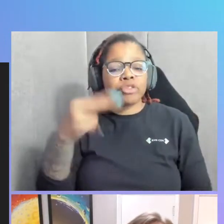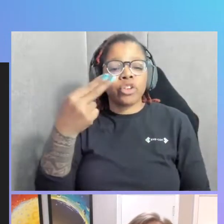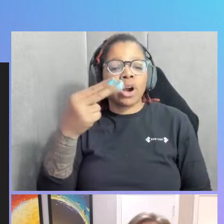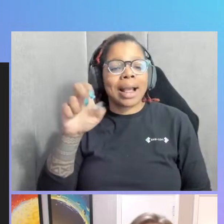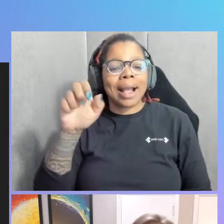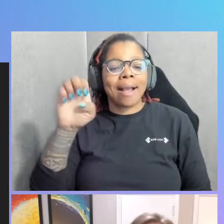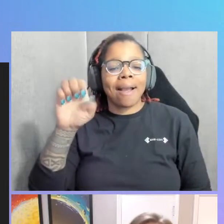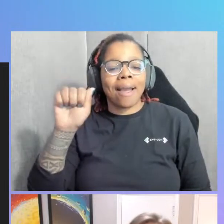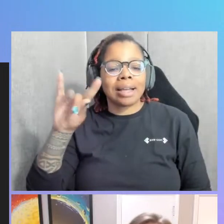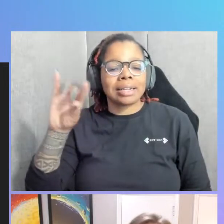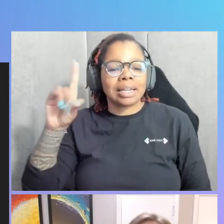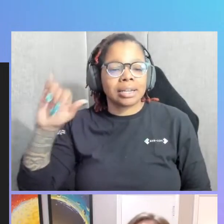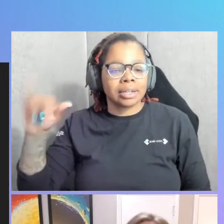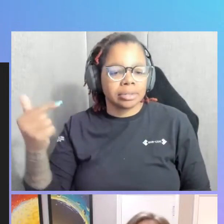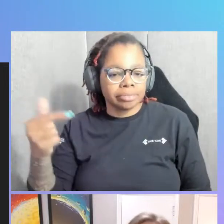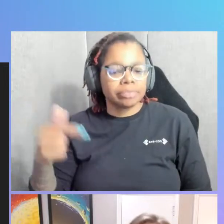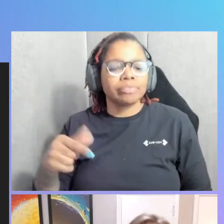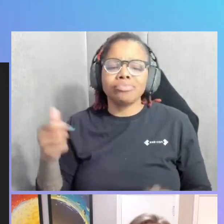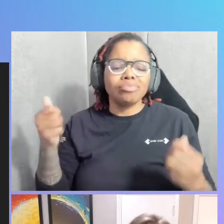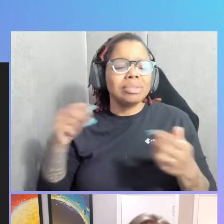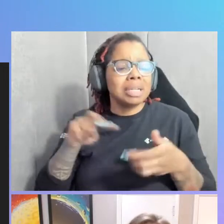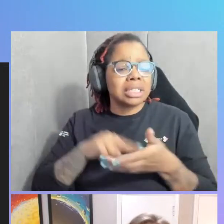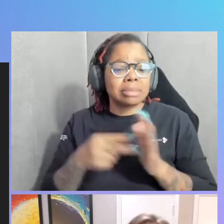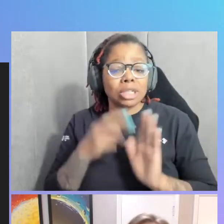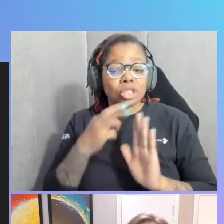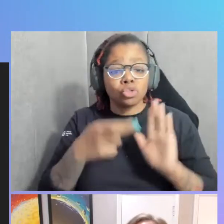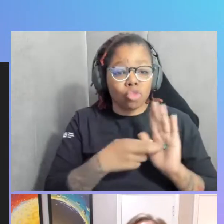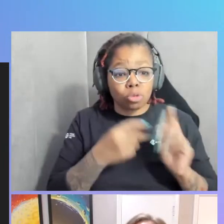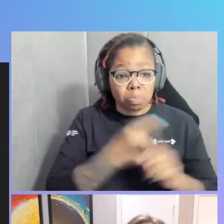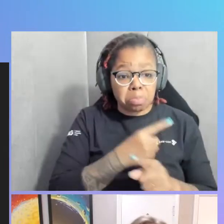. So all this to say, using